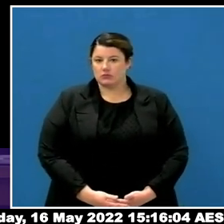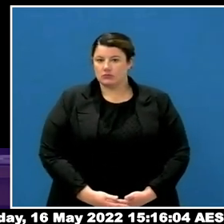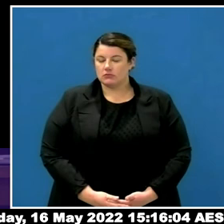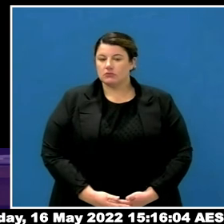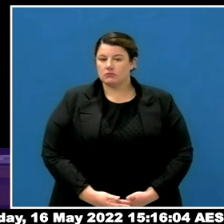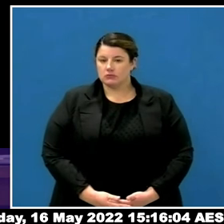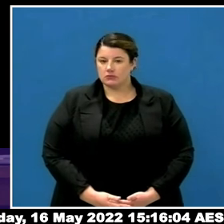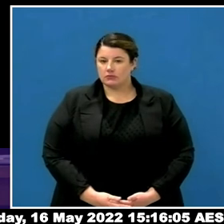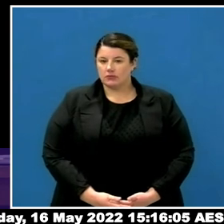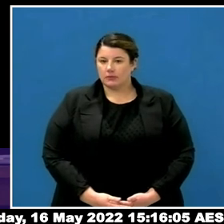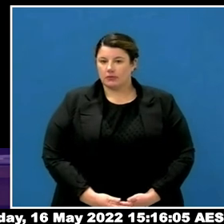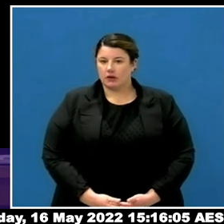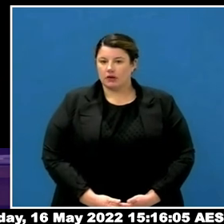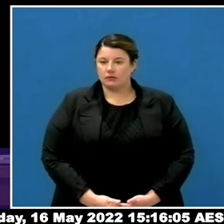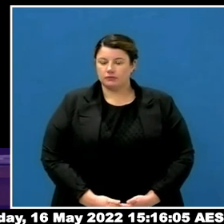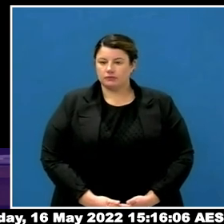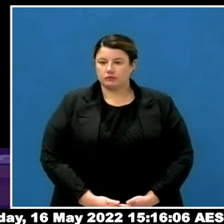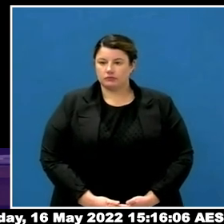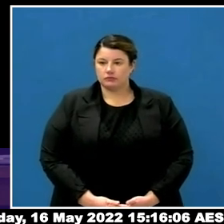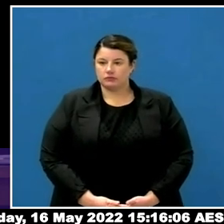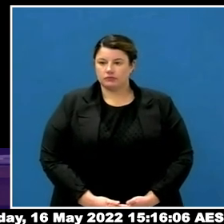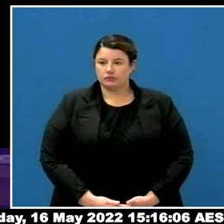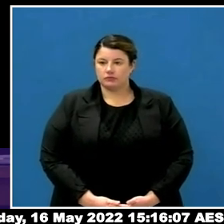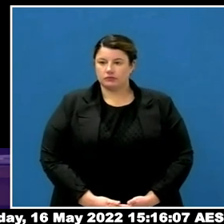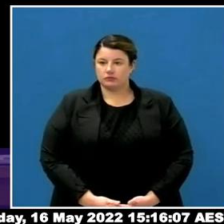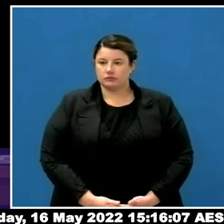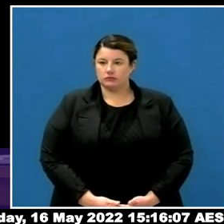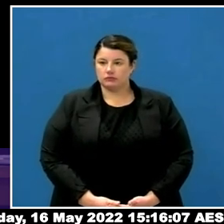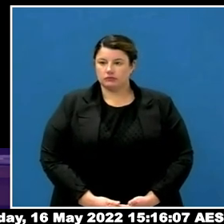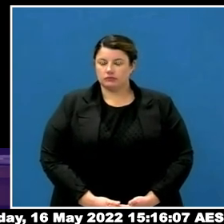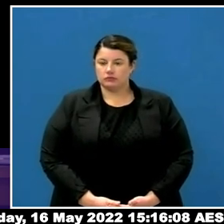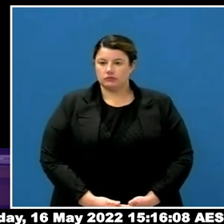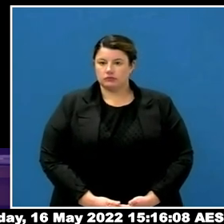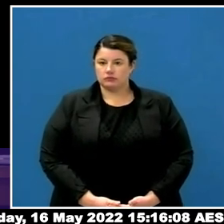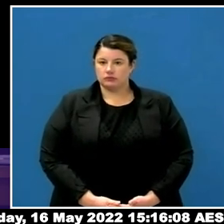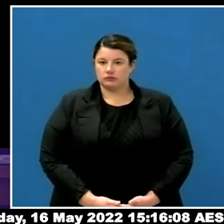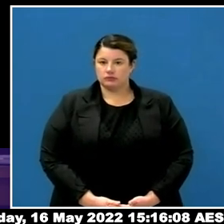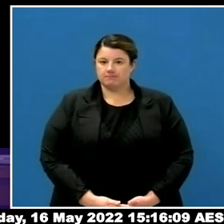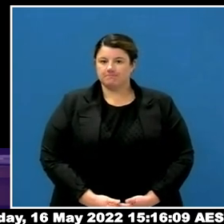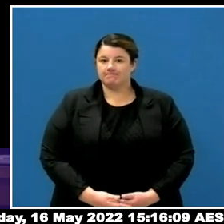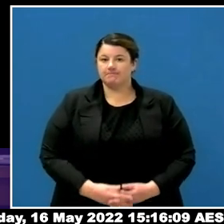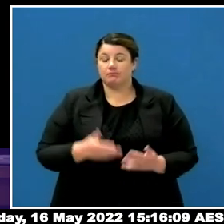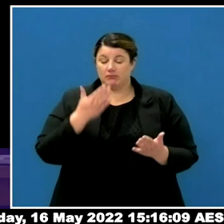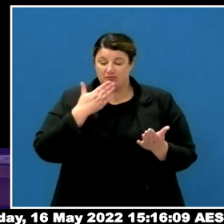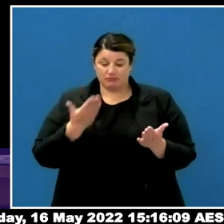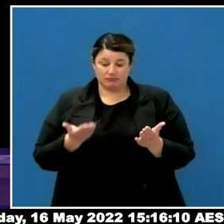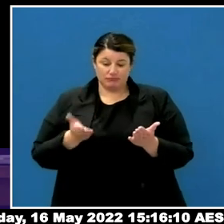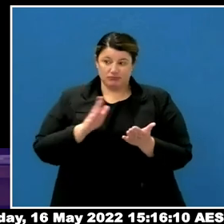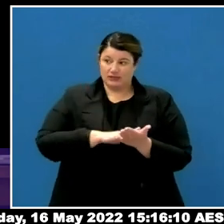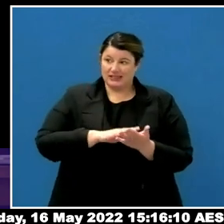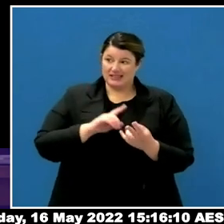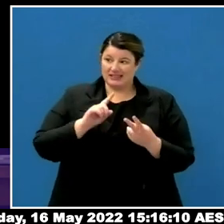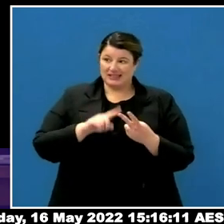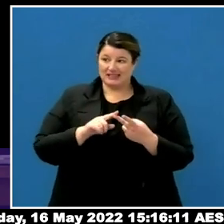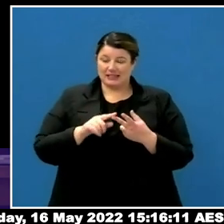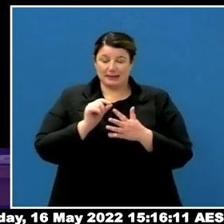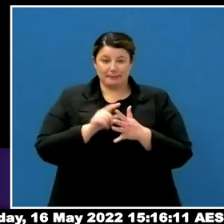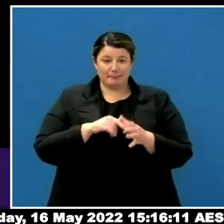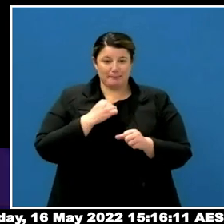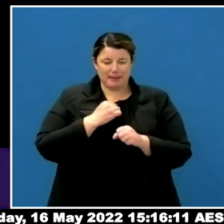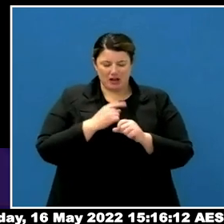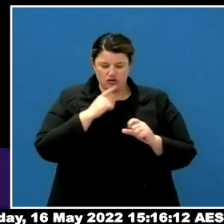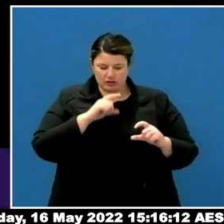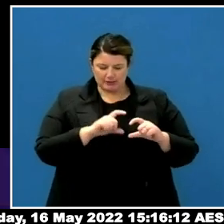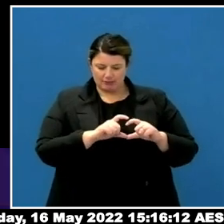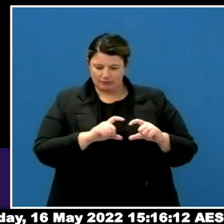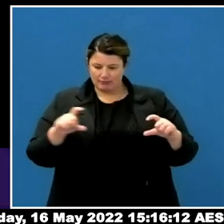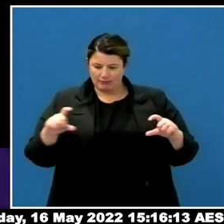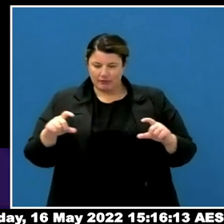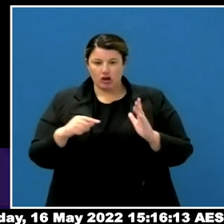I can ask you to go to the next page, just to see that clause that says Term, page 2 of